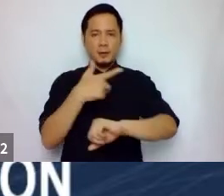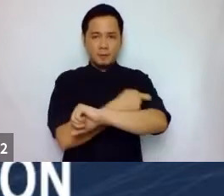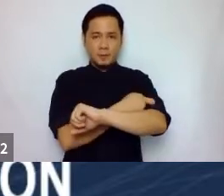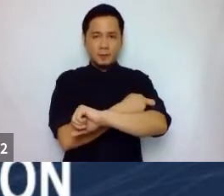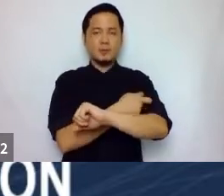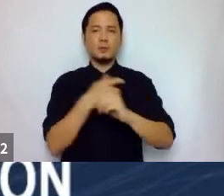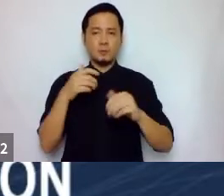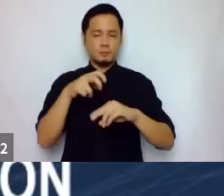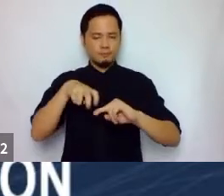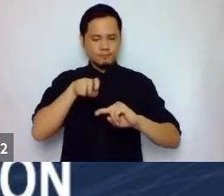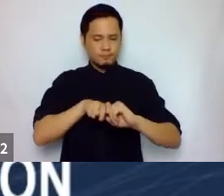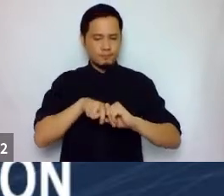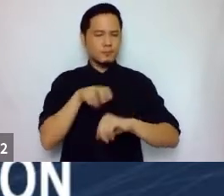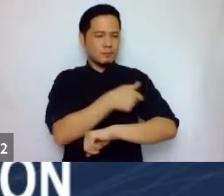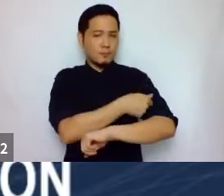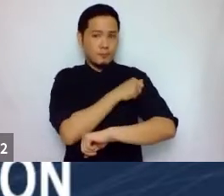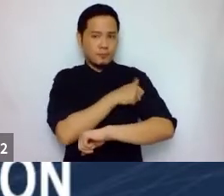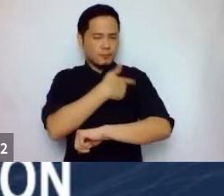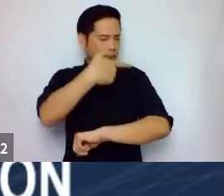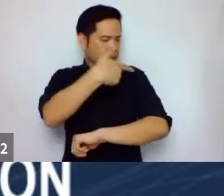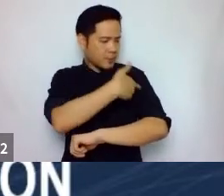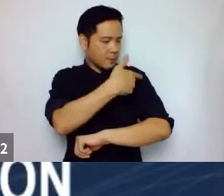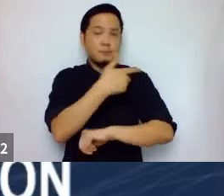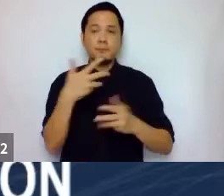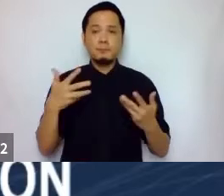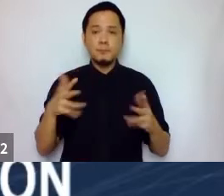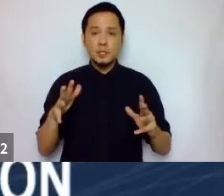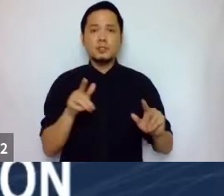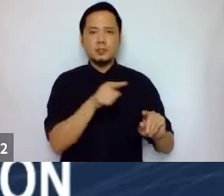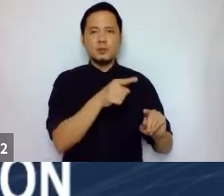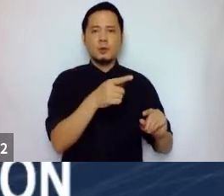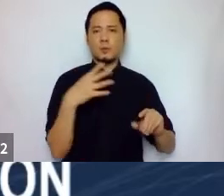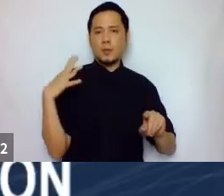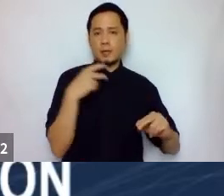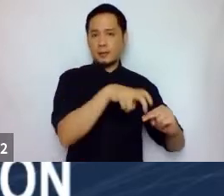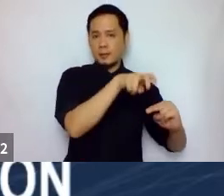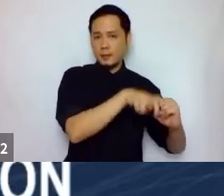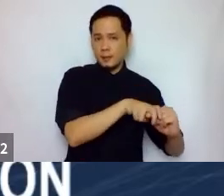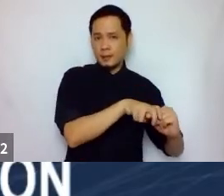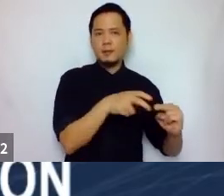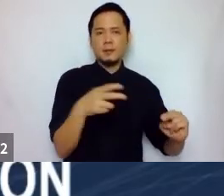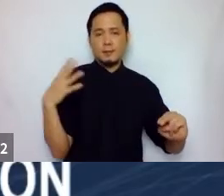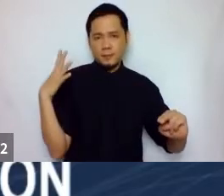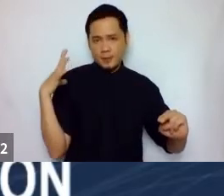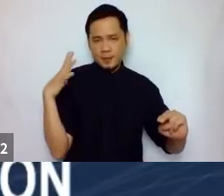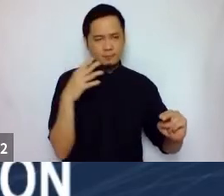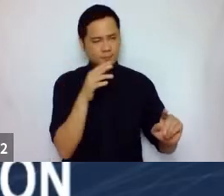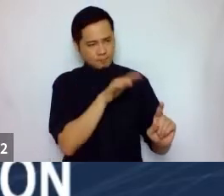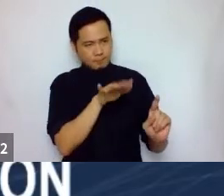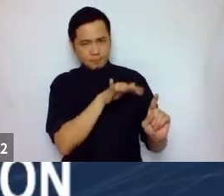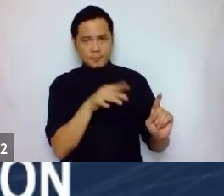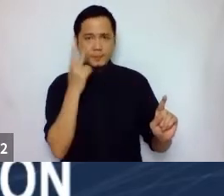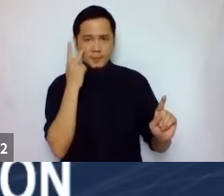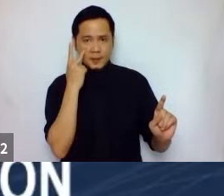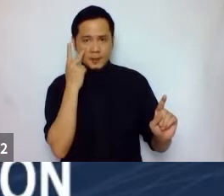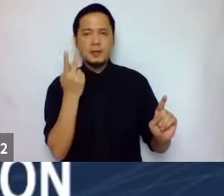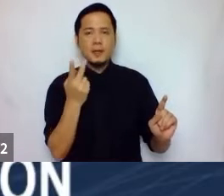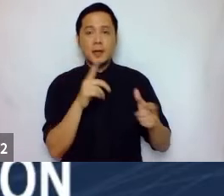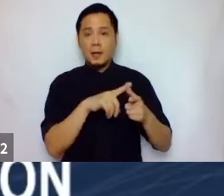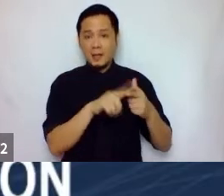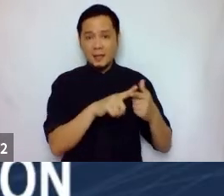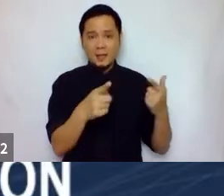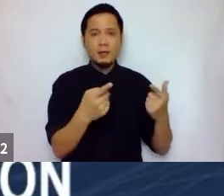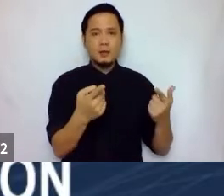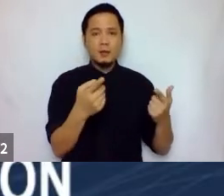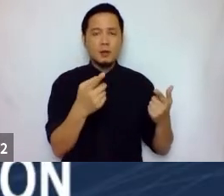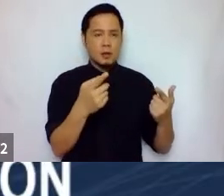If we are not cleared, it will be explained to us by a health worker and we will be advised on when we can come back for vaccination.